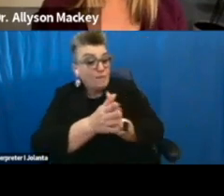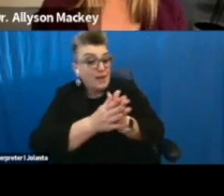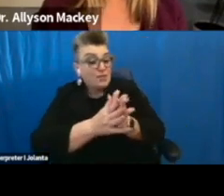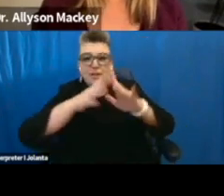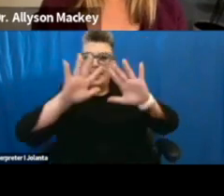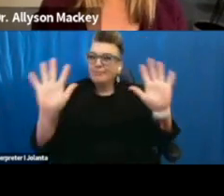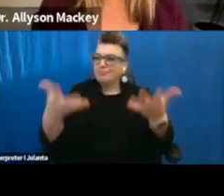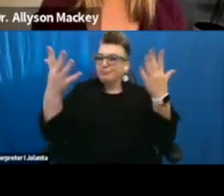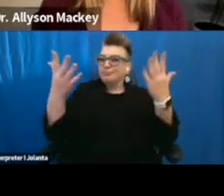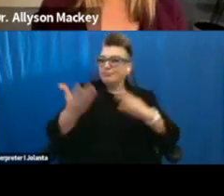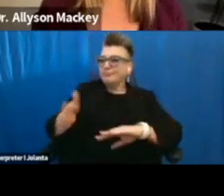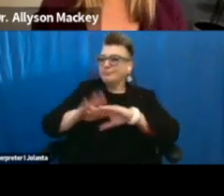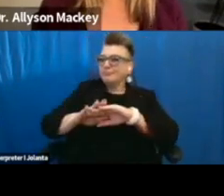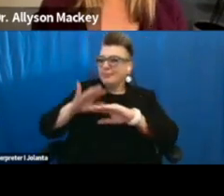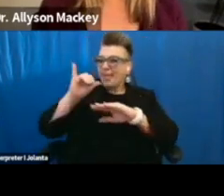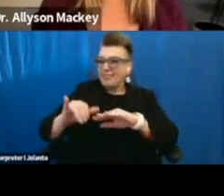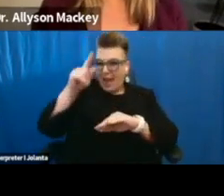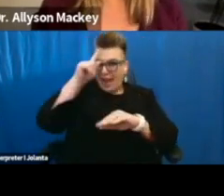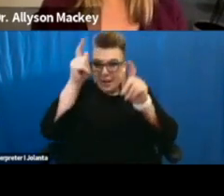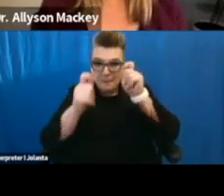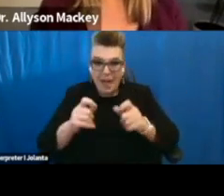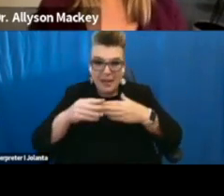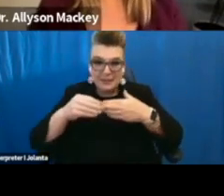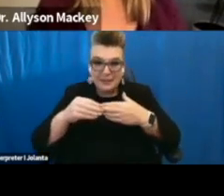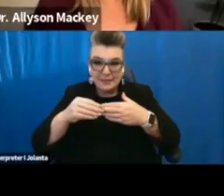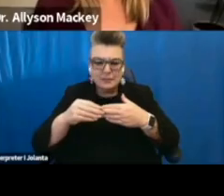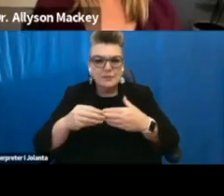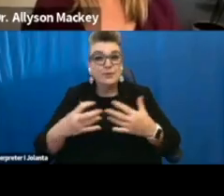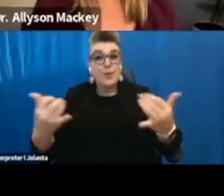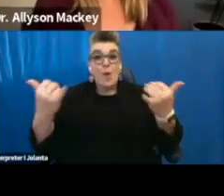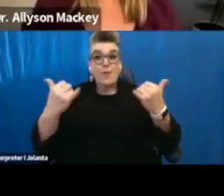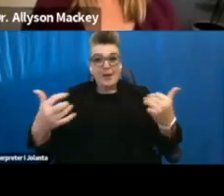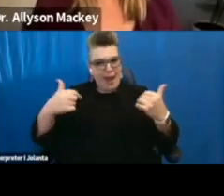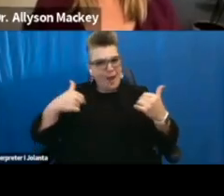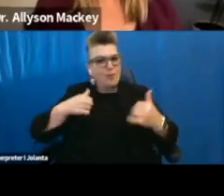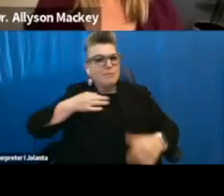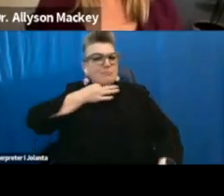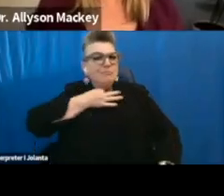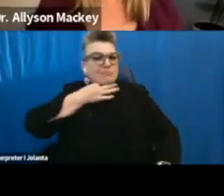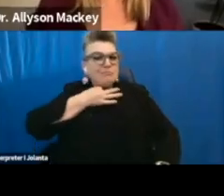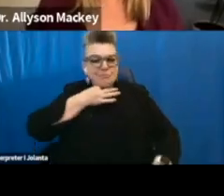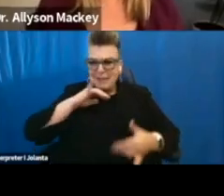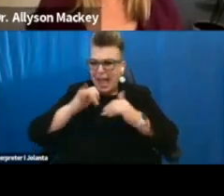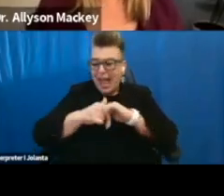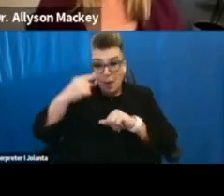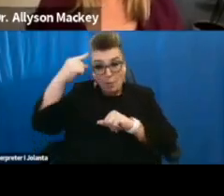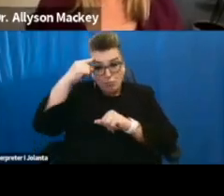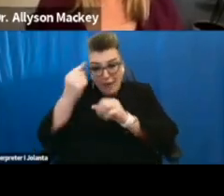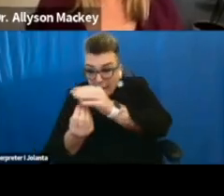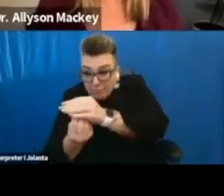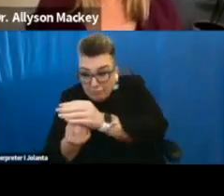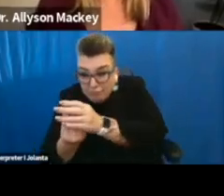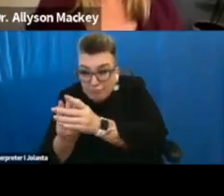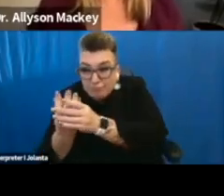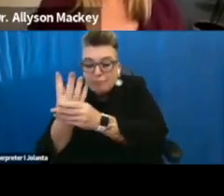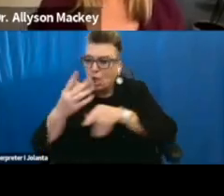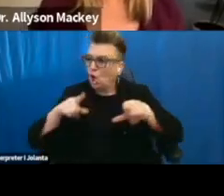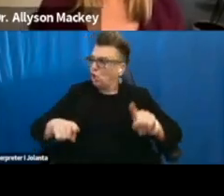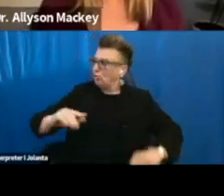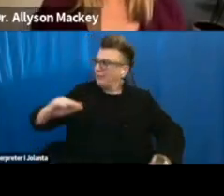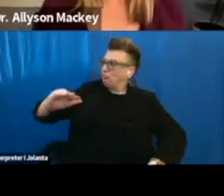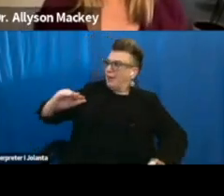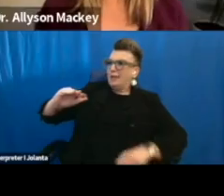so I'm curious about how brain maturation proceeds during childhood i'm interested